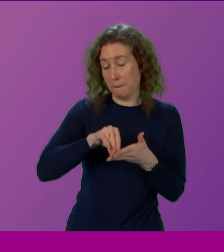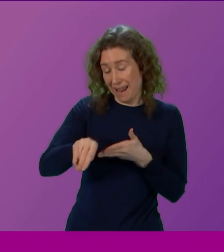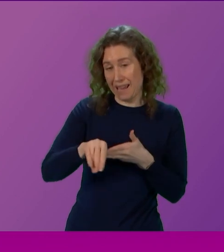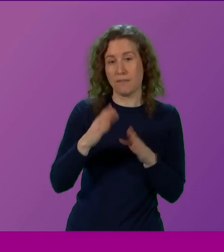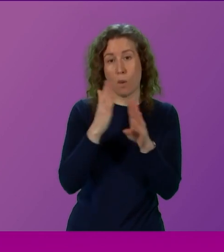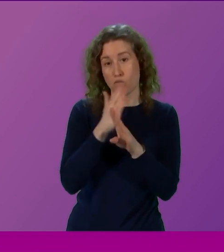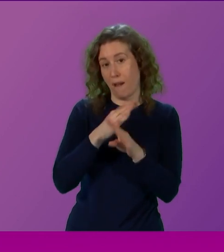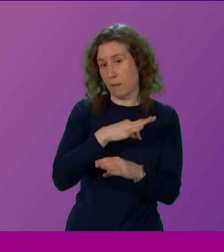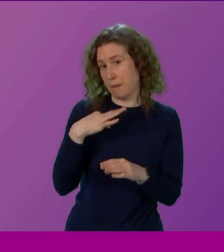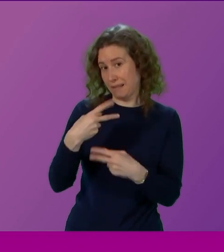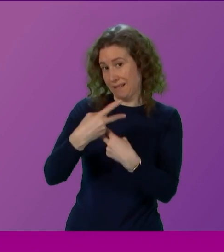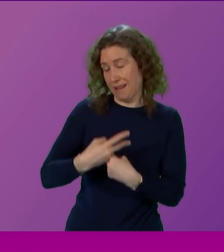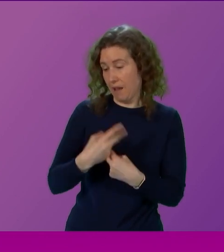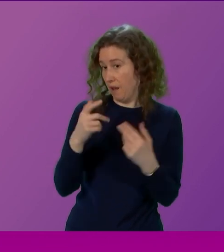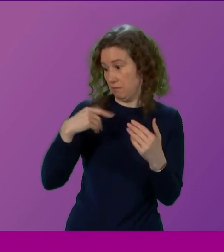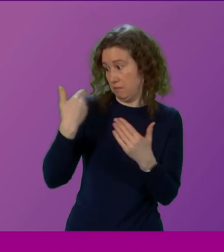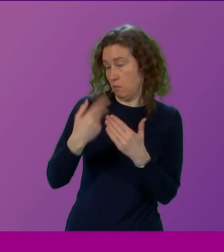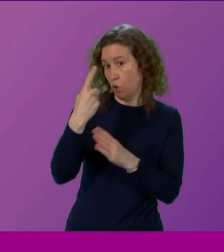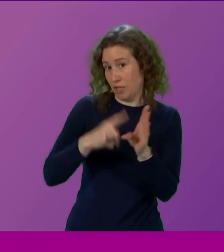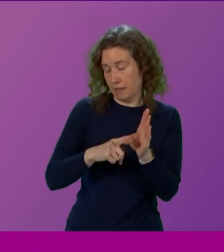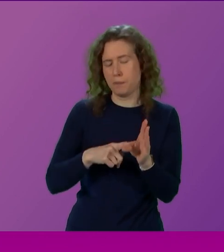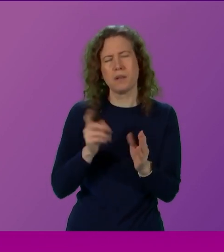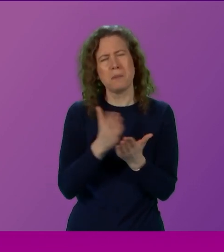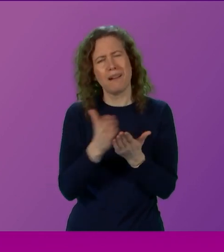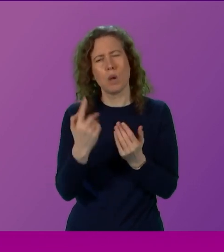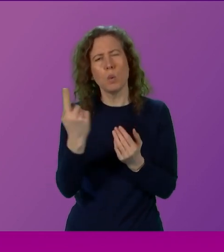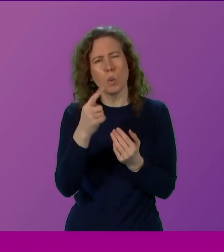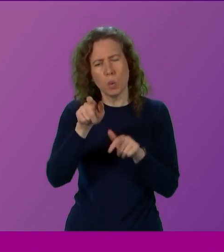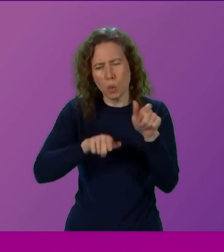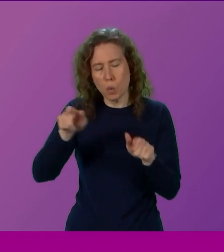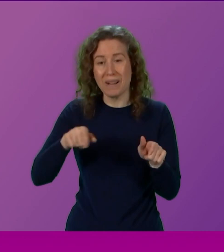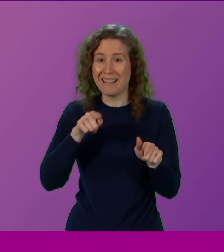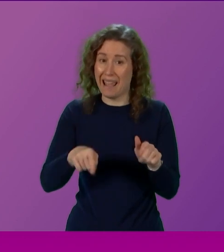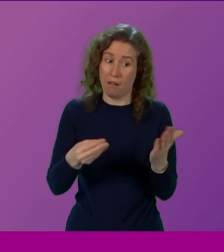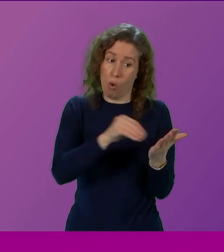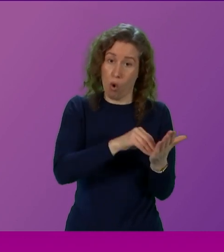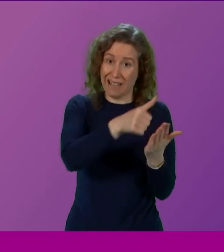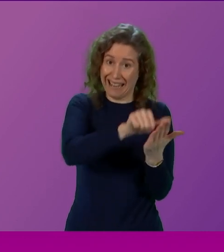in the past 12 months. Let us be clear that those are people who are on lengthy waiting lists and